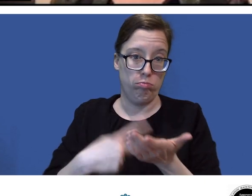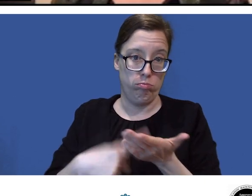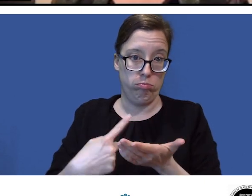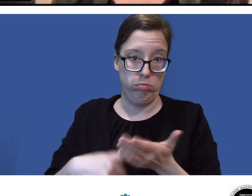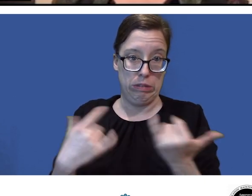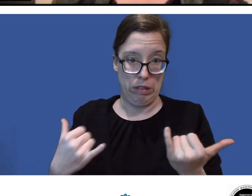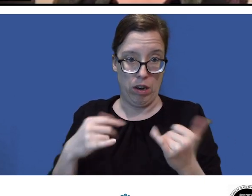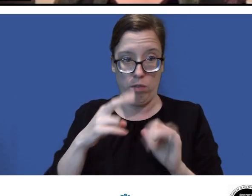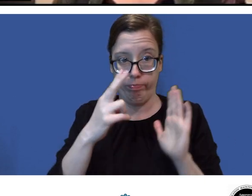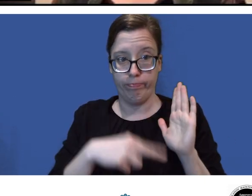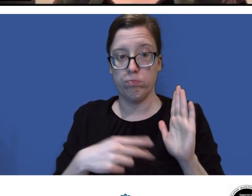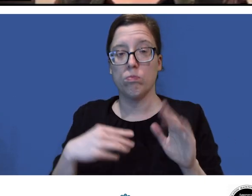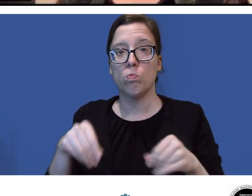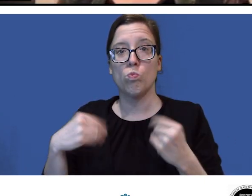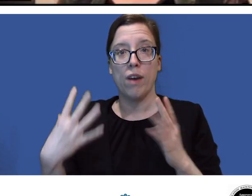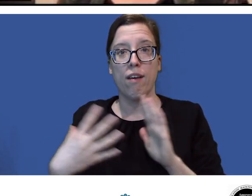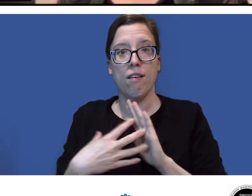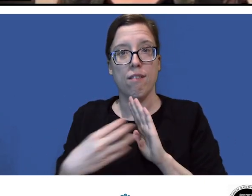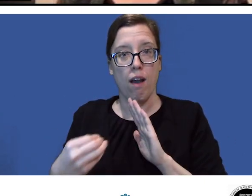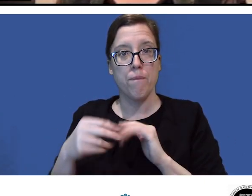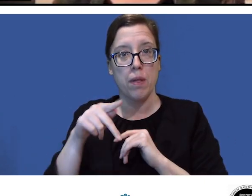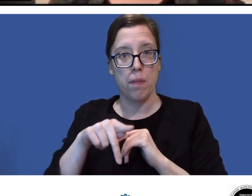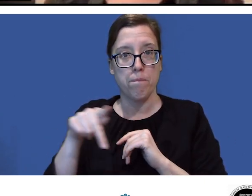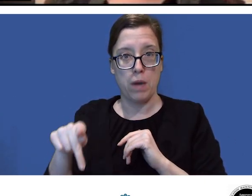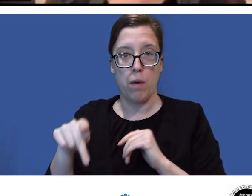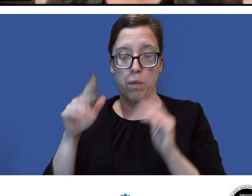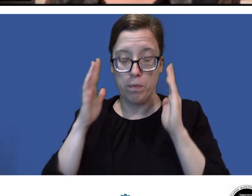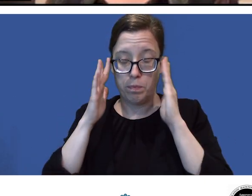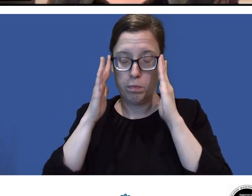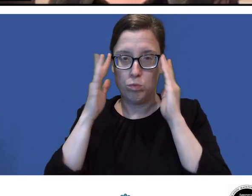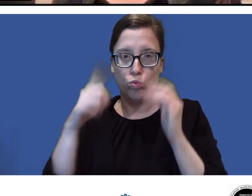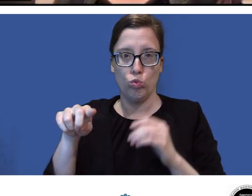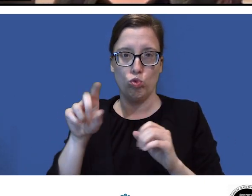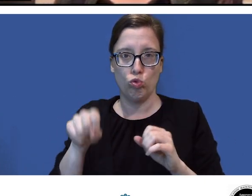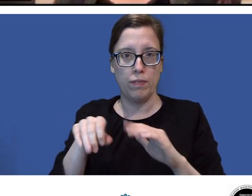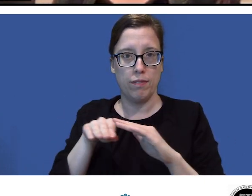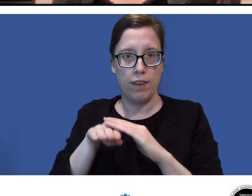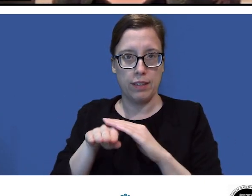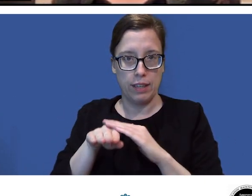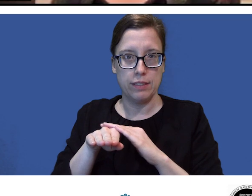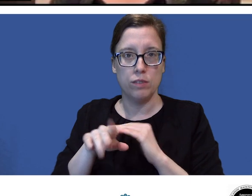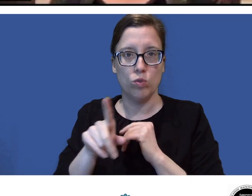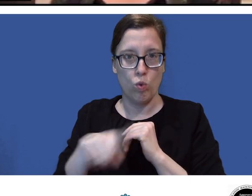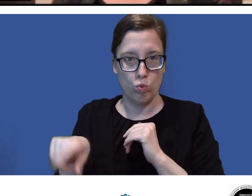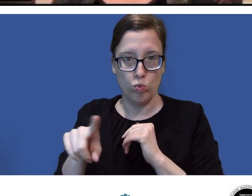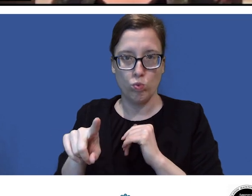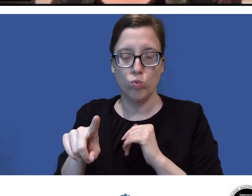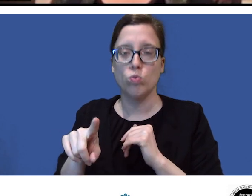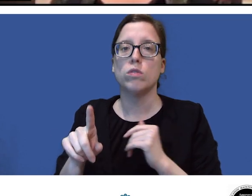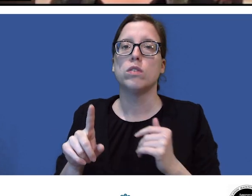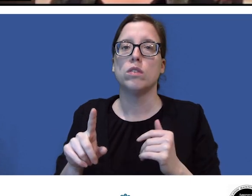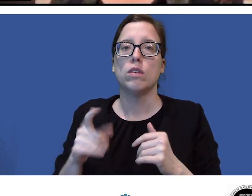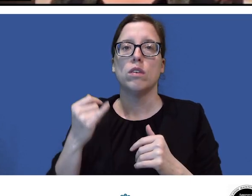so you should be able to access those. If you cannot, reach out to Jen Gettleman or Heidi